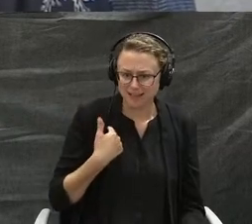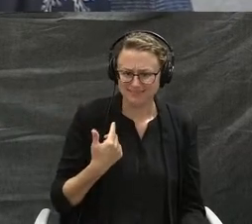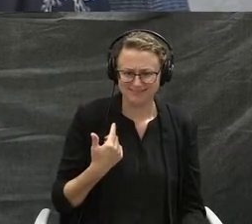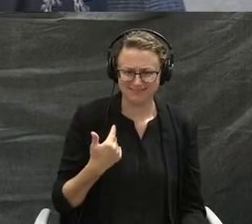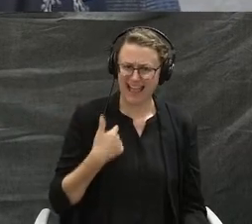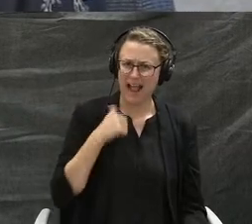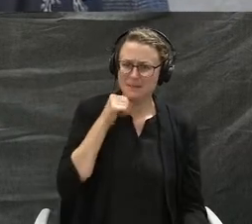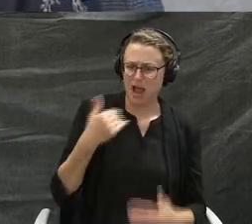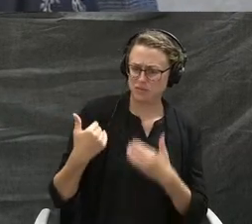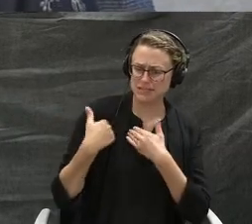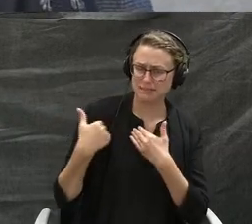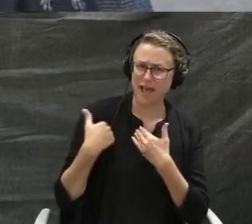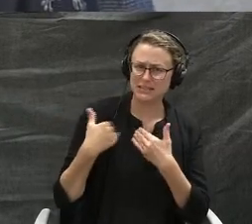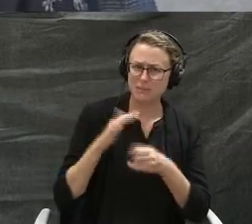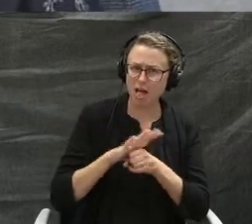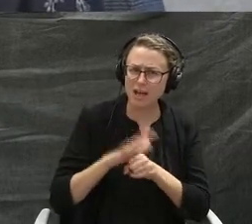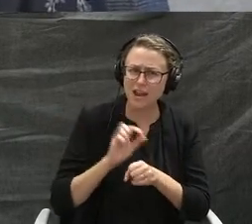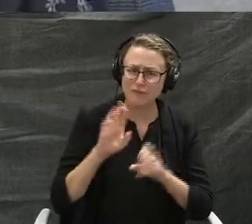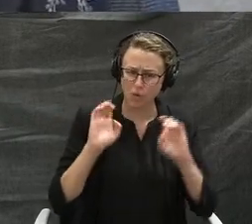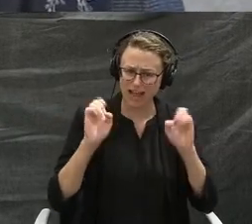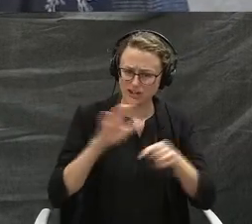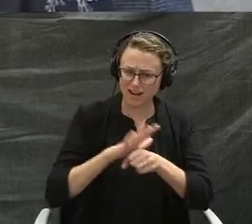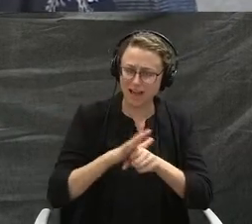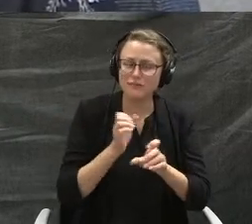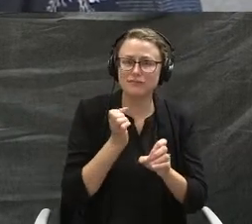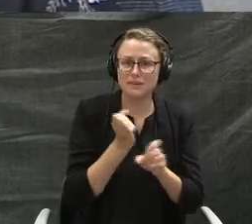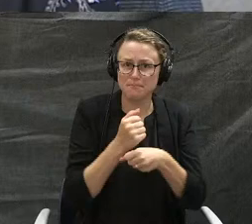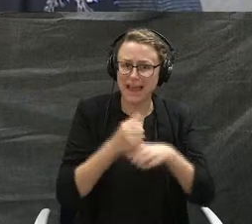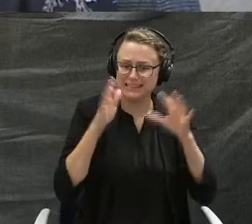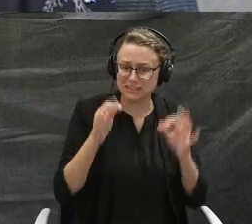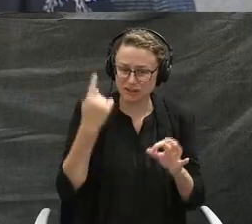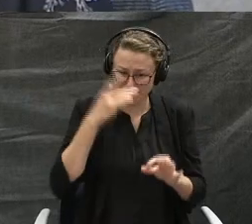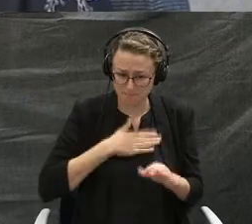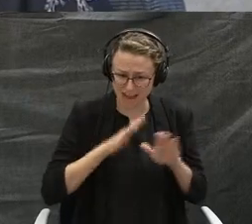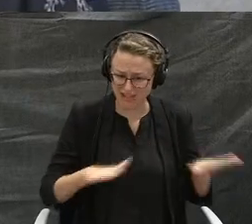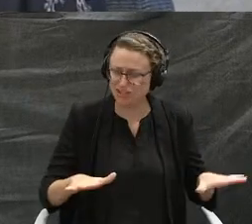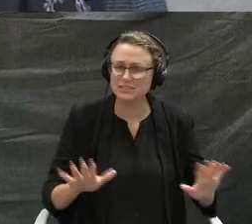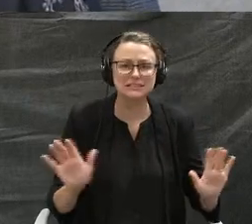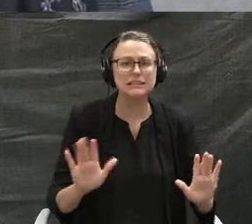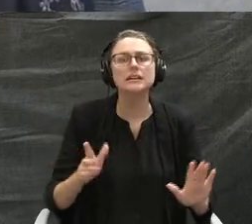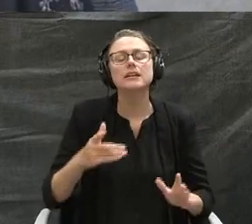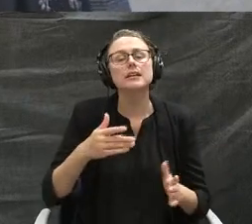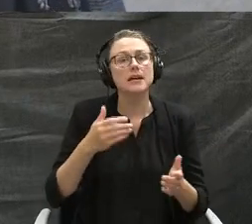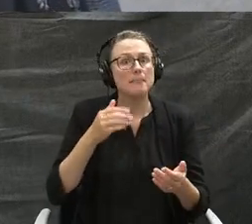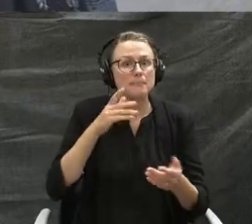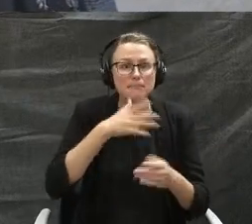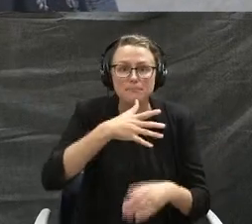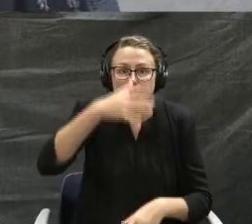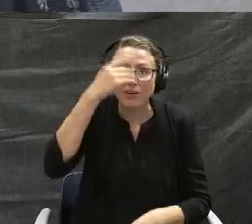decisions for my own children. As a parent, you are constantly faced with choices for both you and your children, and those